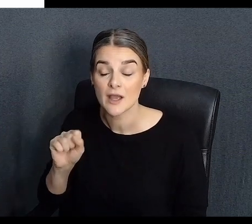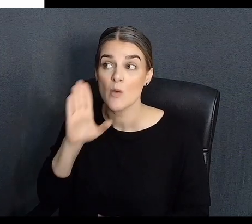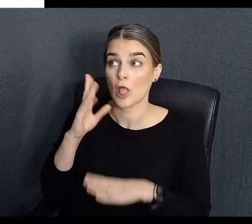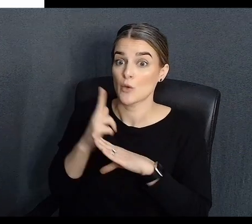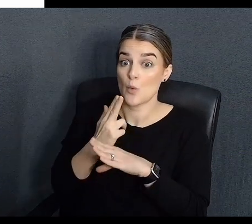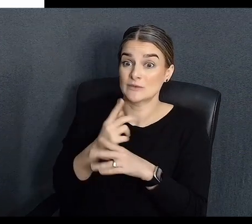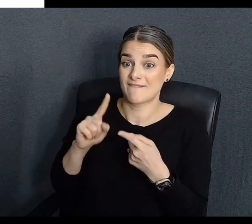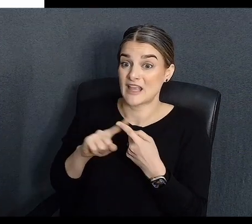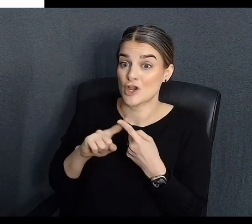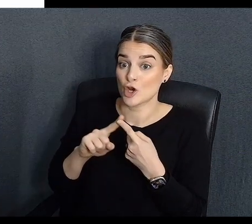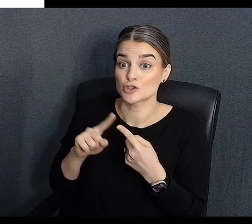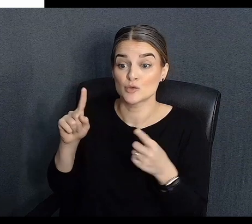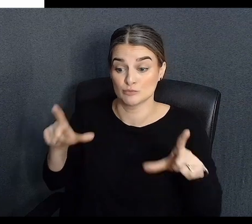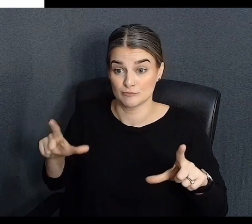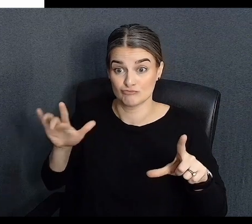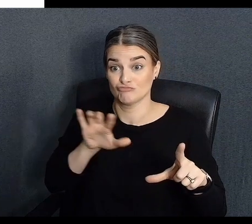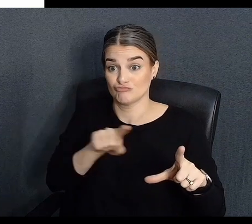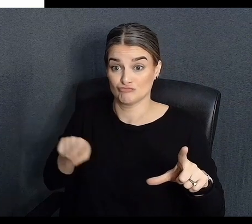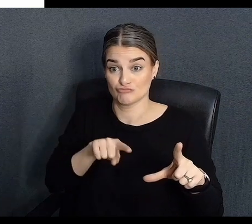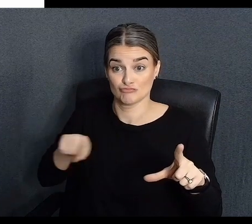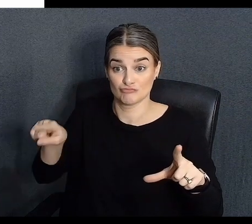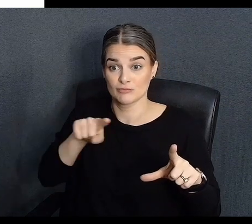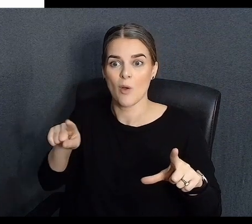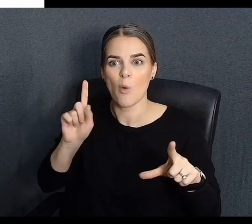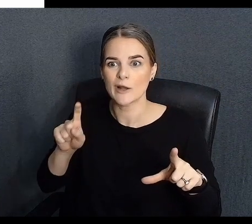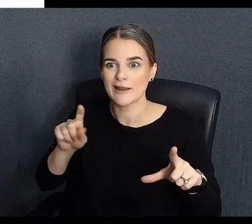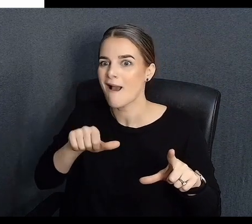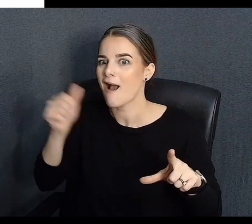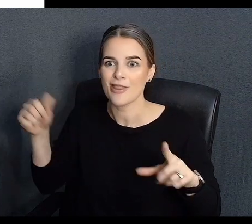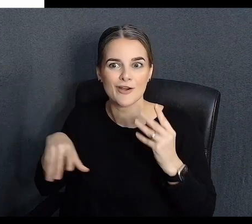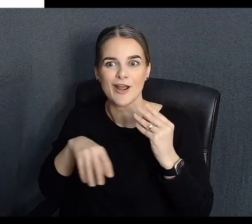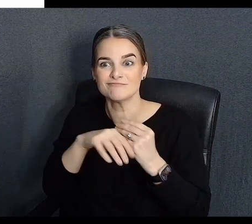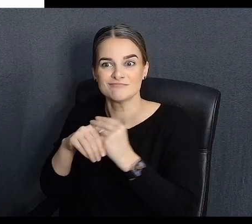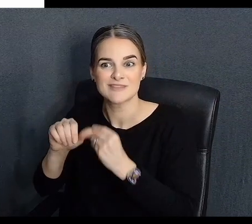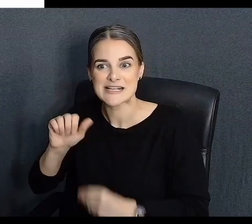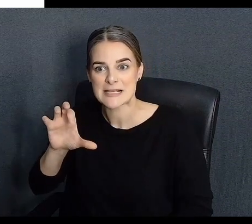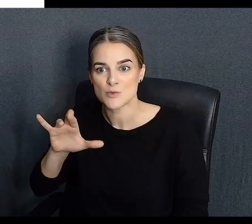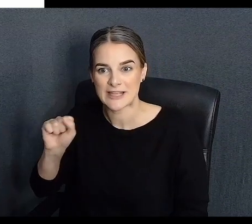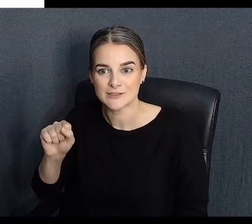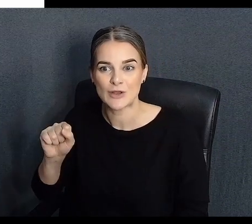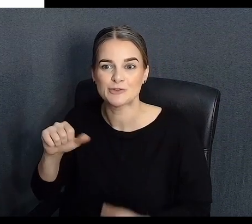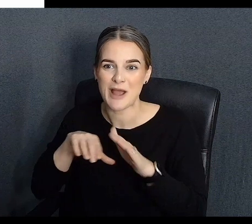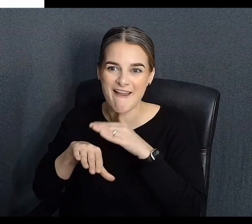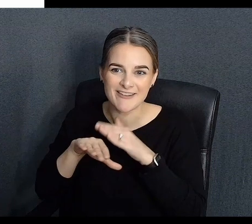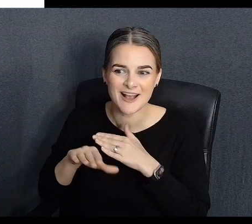with the screen of a device, or if they need other accessories to be able to access and navigate their system.